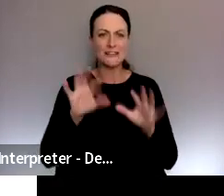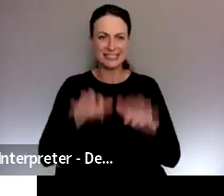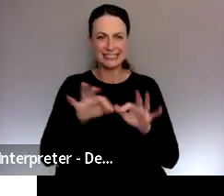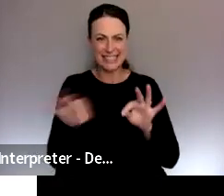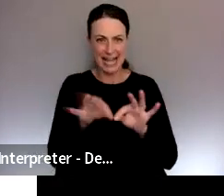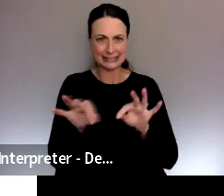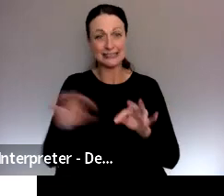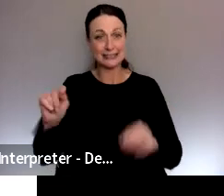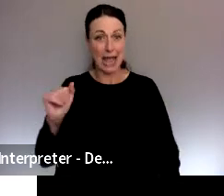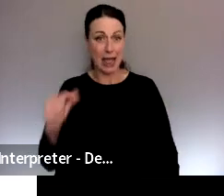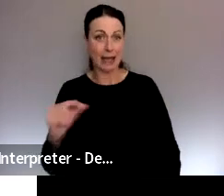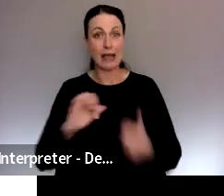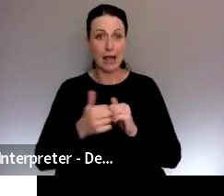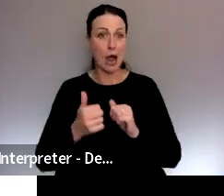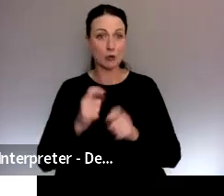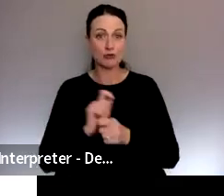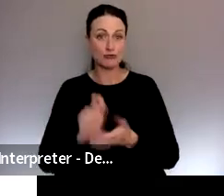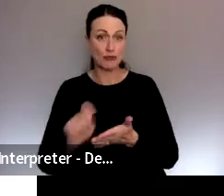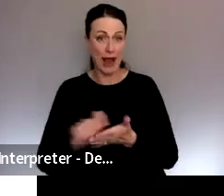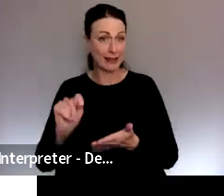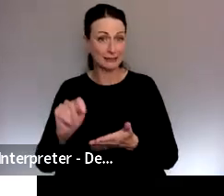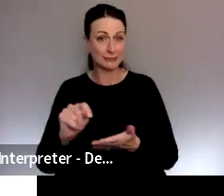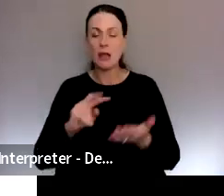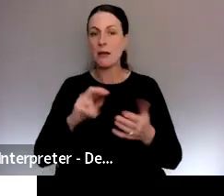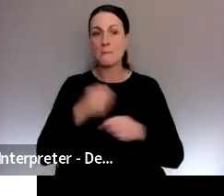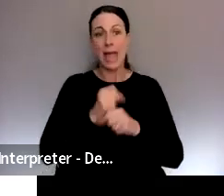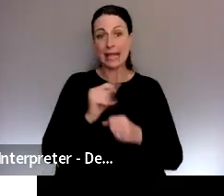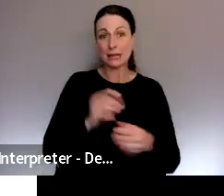and how to write them and how to make them meaningful,